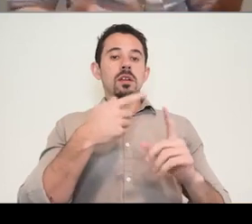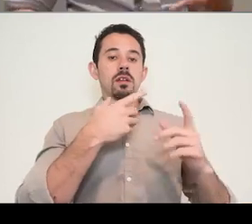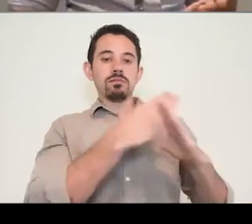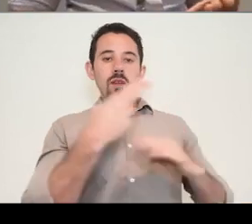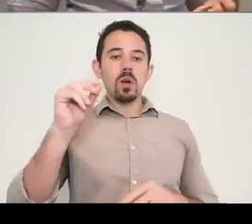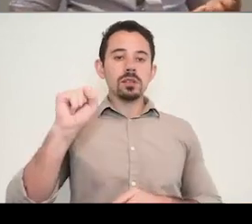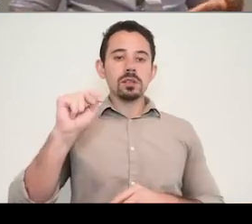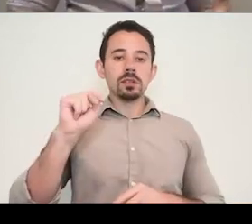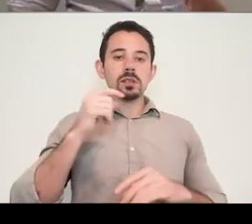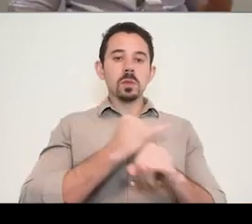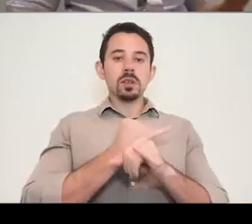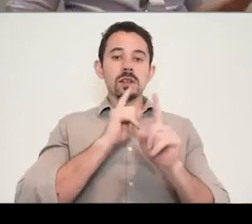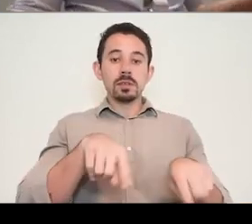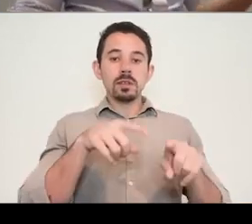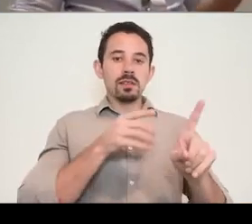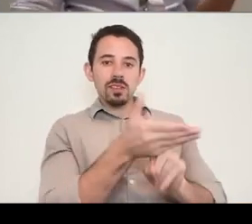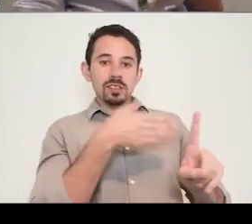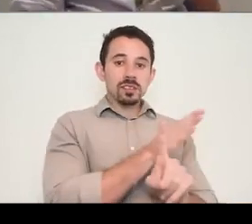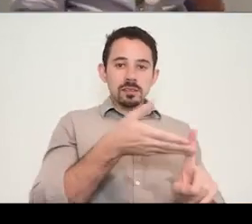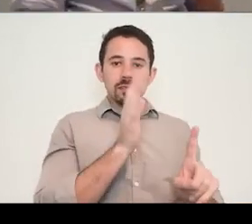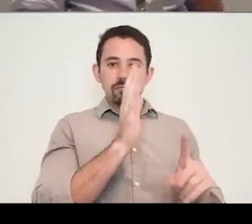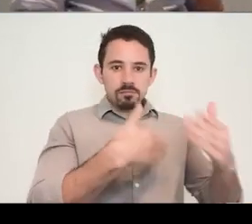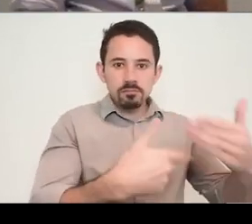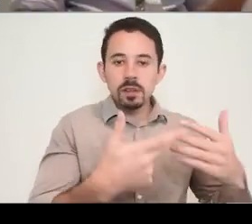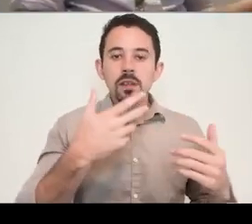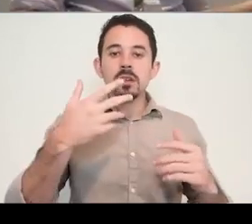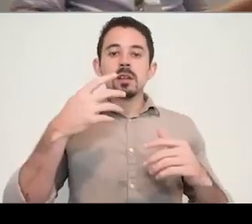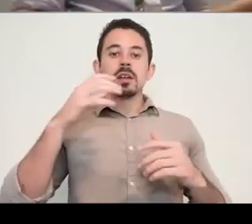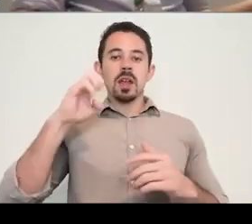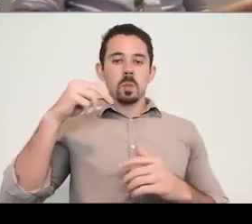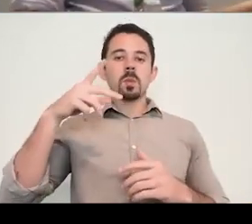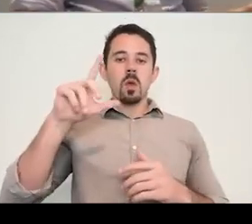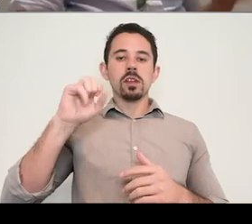pathogen protection by conferring host-immune response evasion that exopolysaccharides are